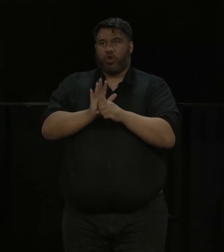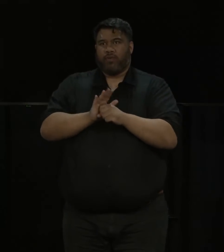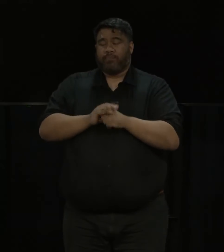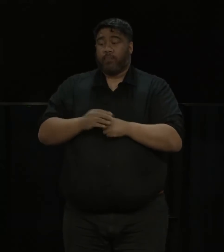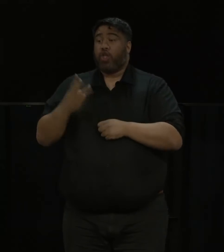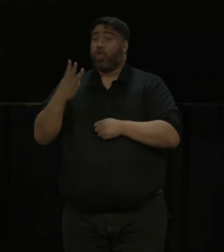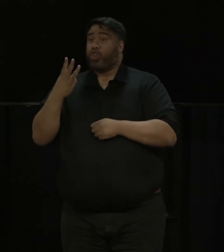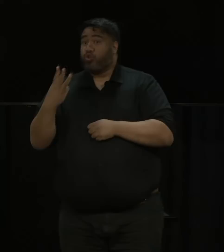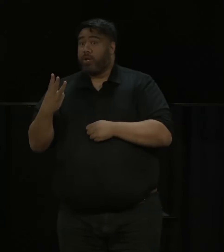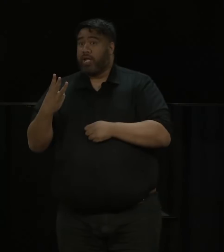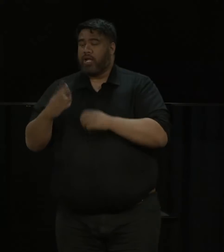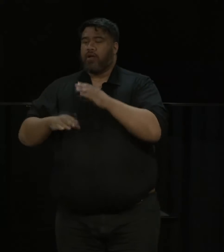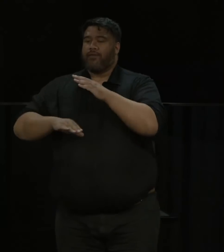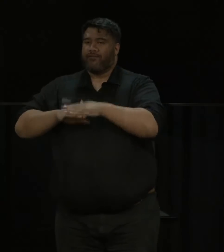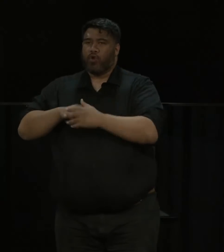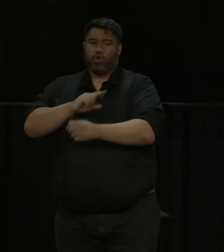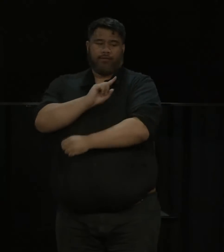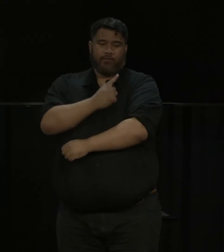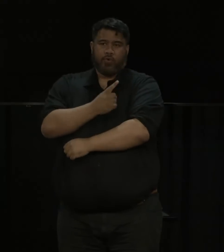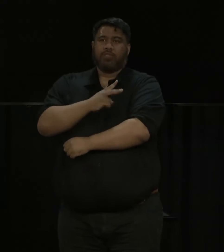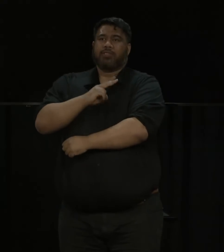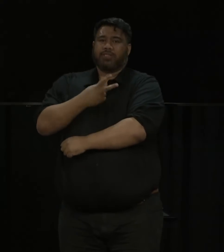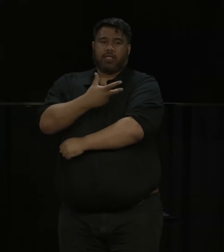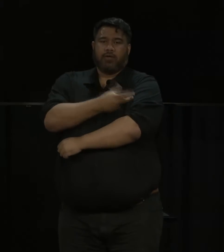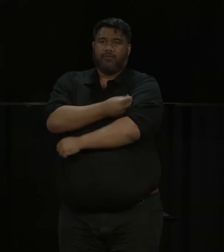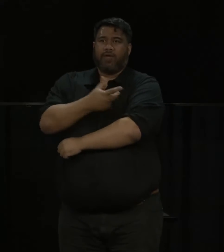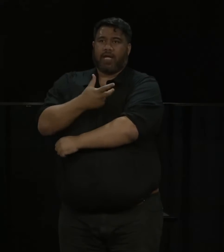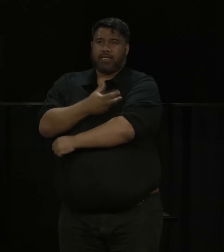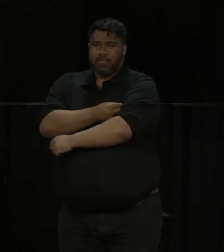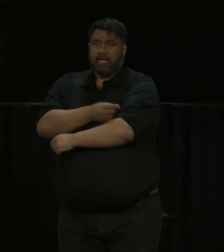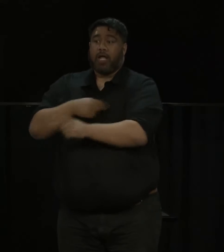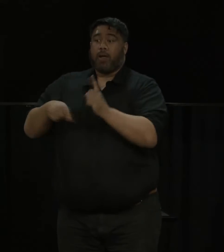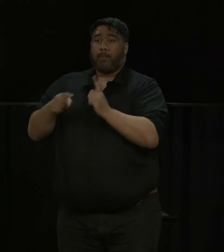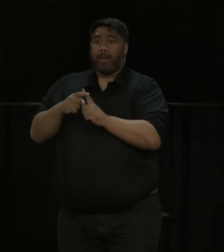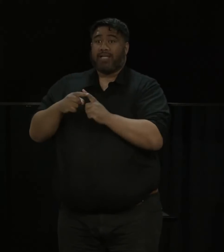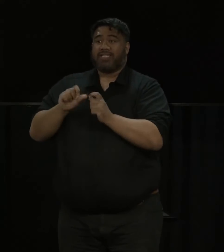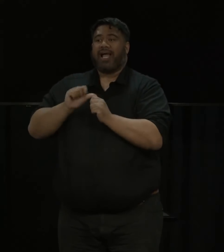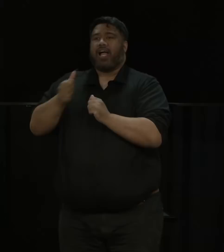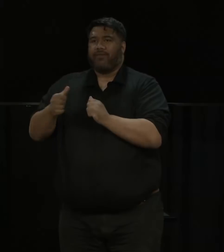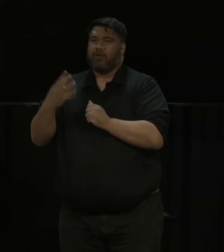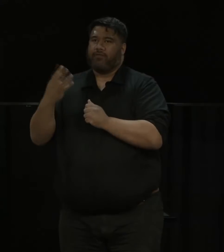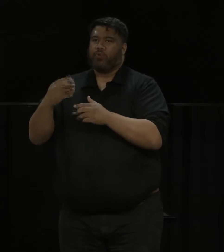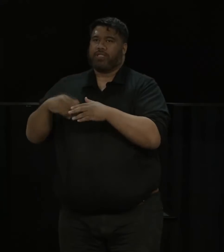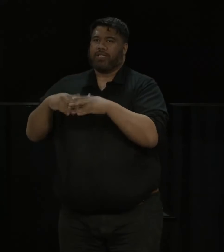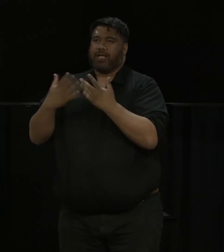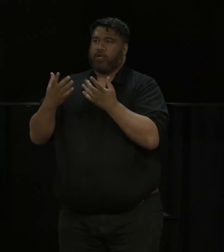Less than 14 days before the contracted COVID-19. And three people were fully